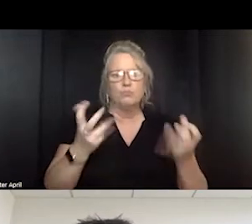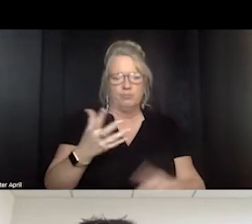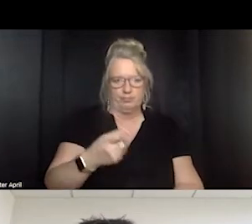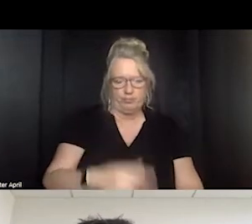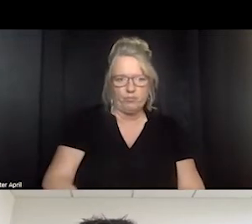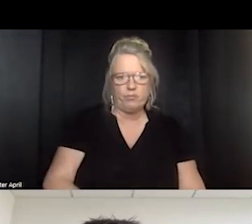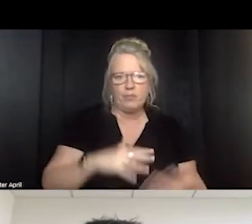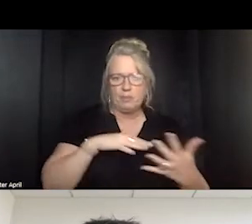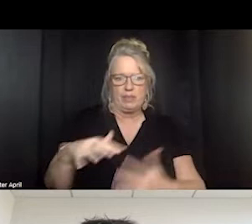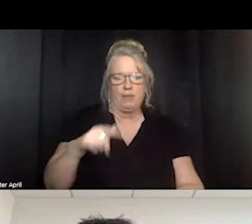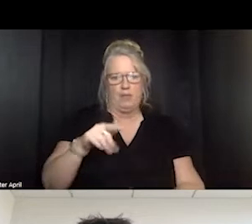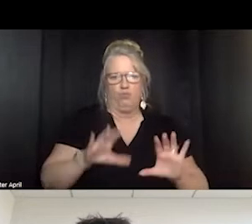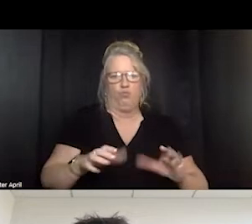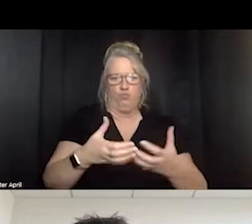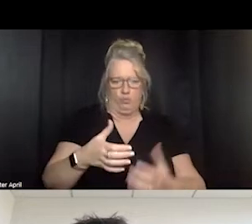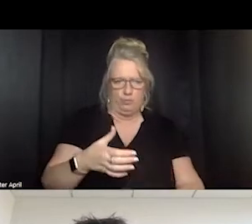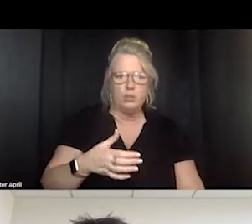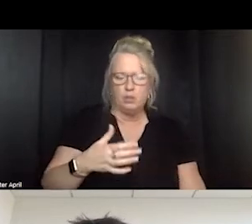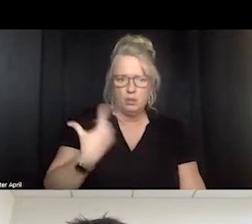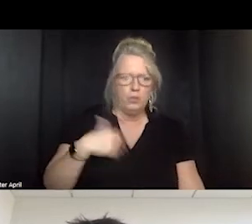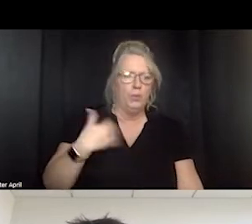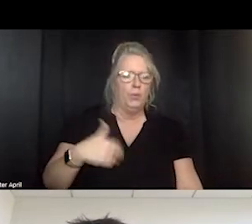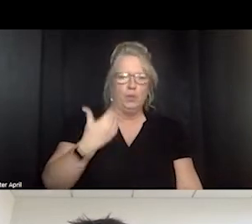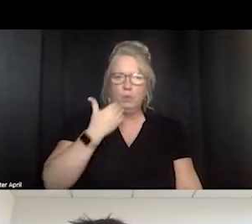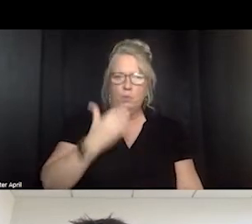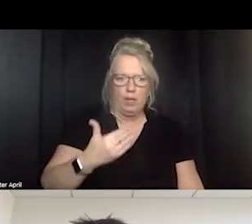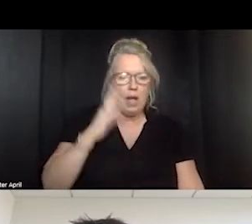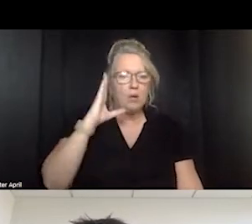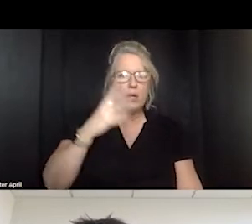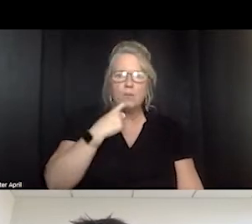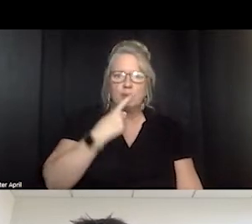GROUP IS GOING TO KNOW THEM ALL WELL. WHAT I WOULD TELL YOU IS REALLY INTERESTING FOR ME,